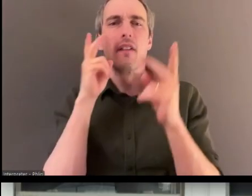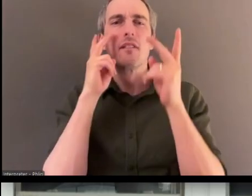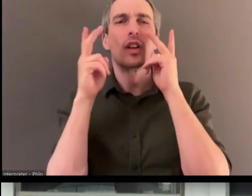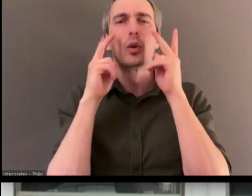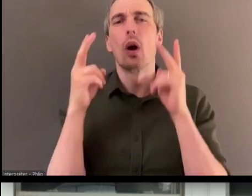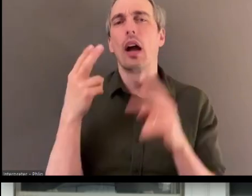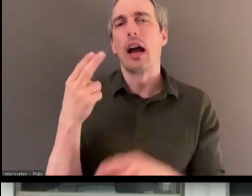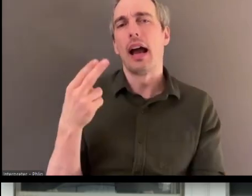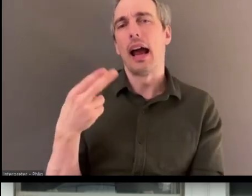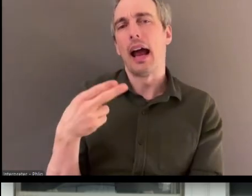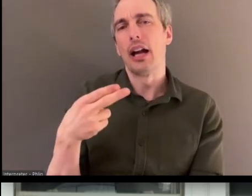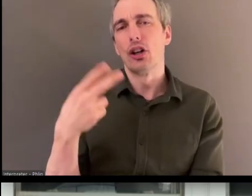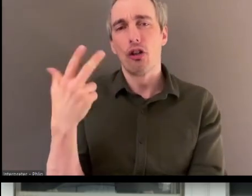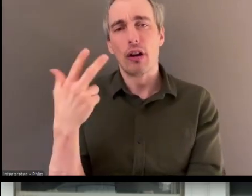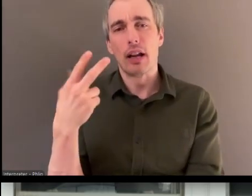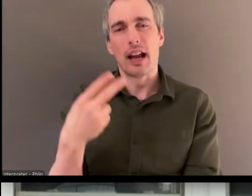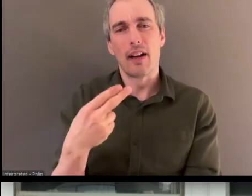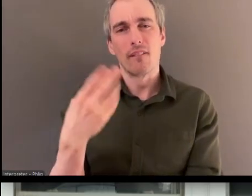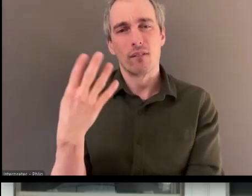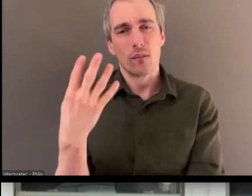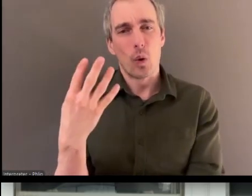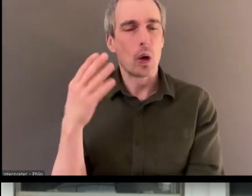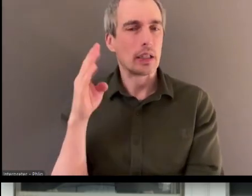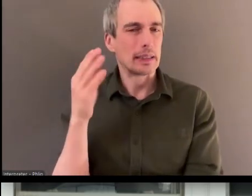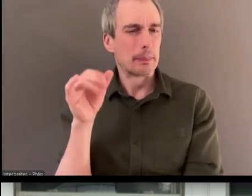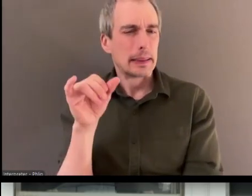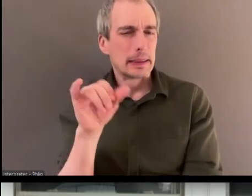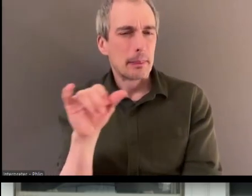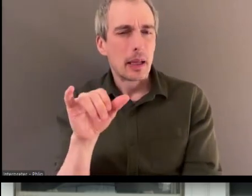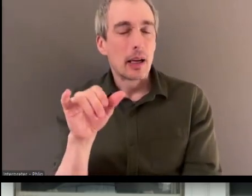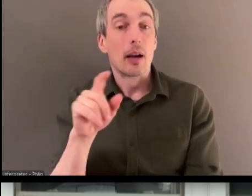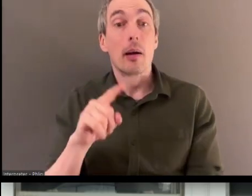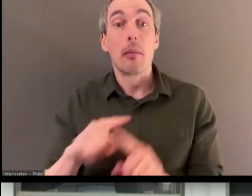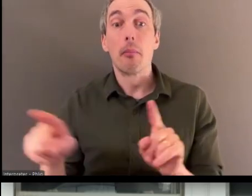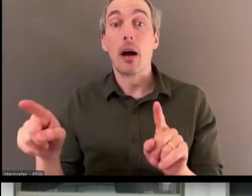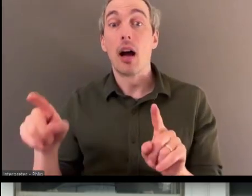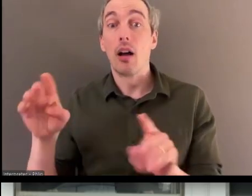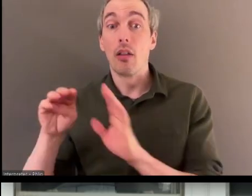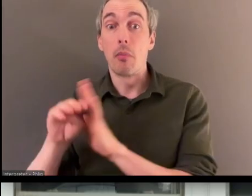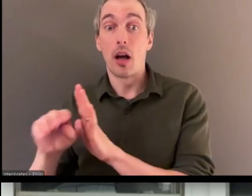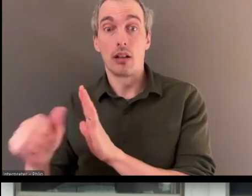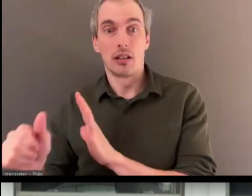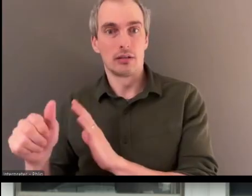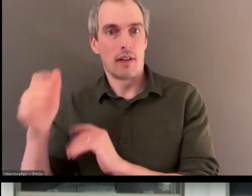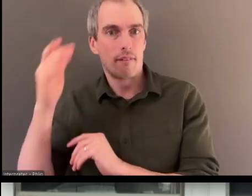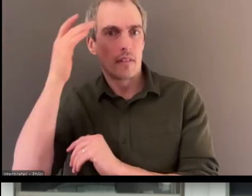But because of the model being intelligent, it was looking at all of the neighboring heading levels